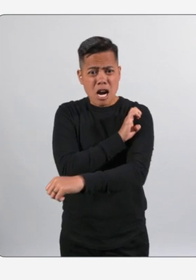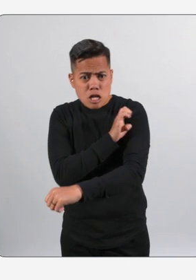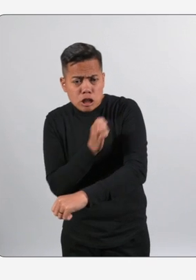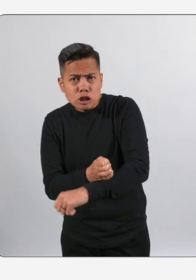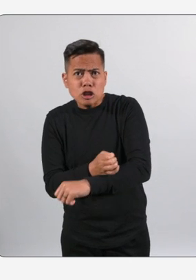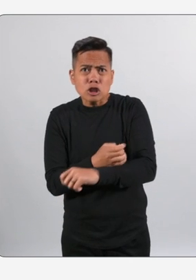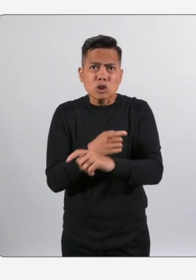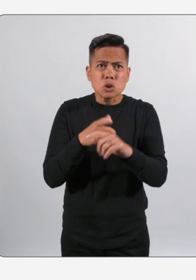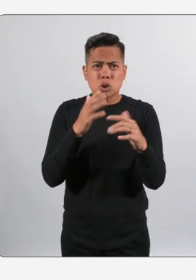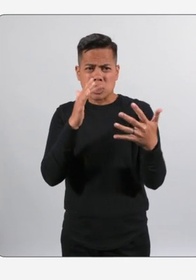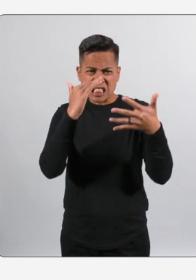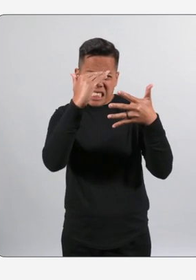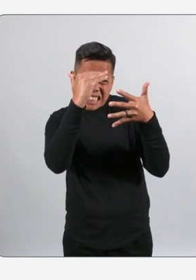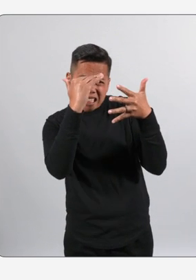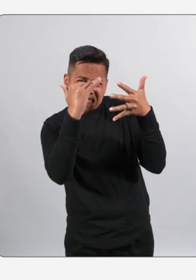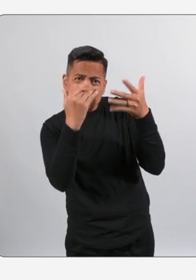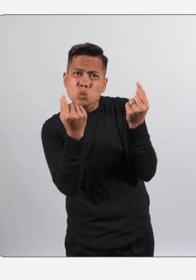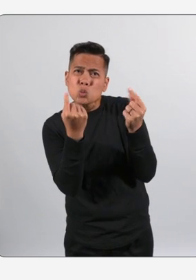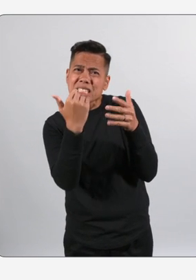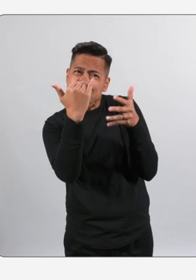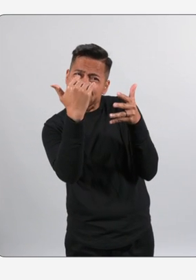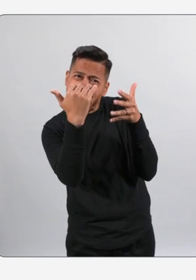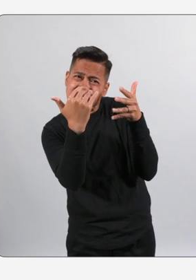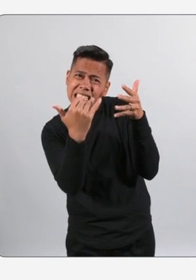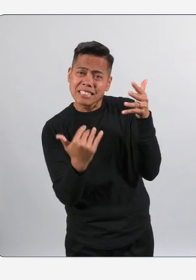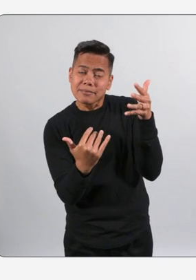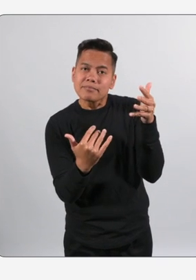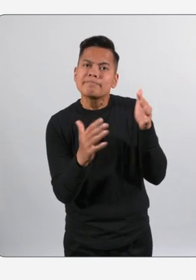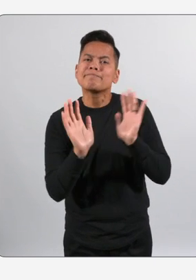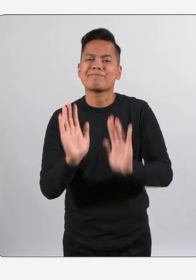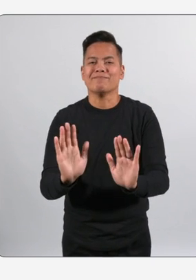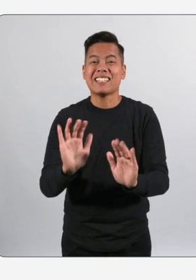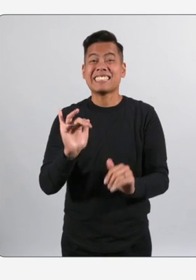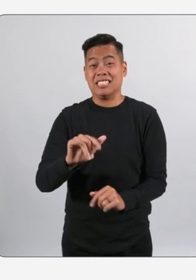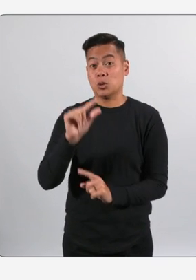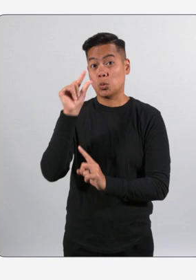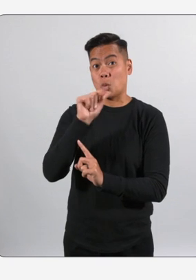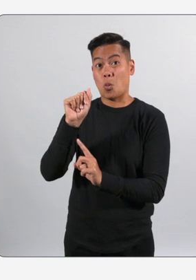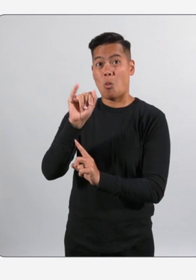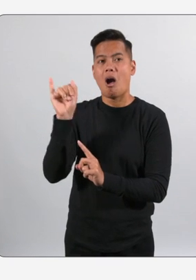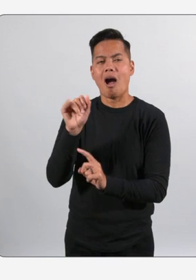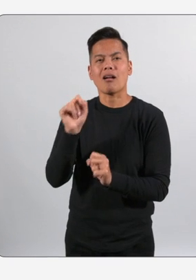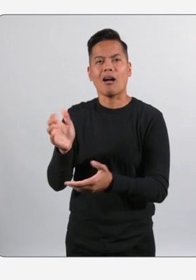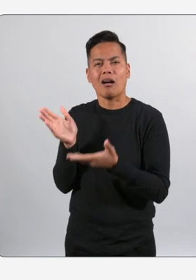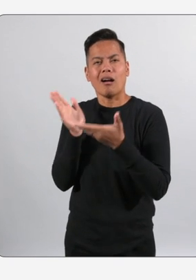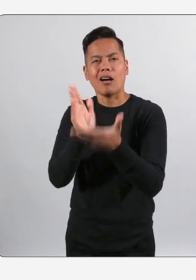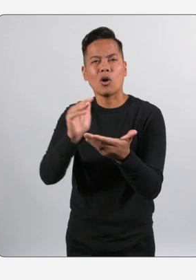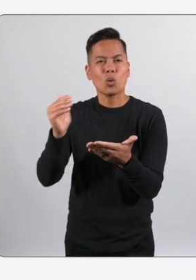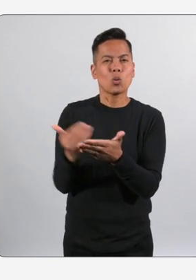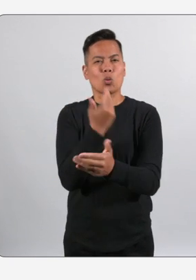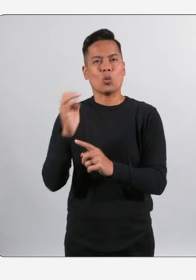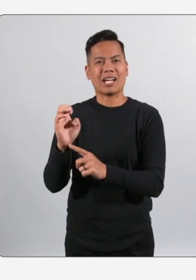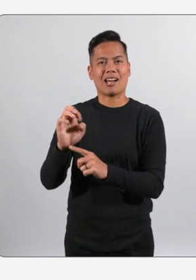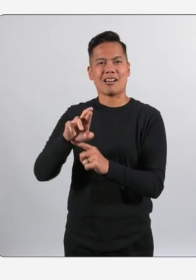get through your entire to do list. This is where Google AI can bring you into a new era of getting things done.